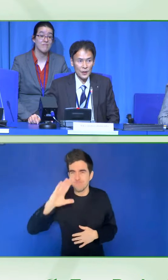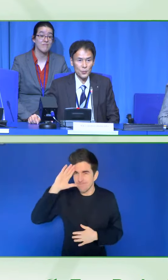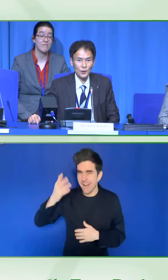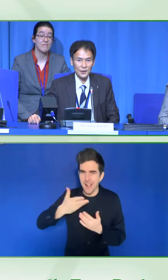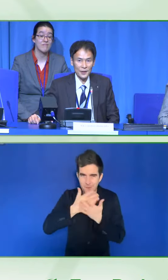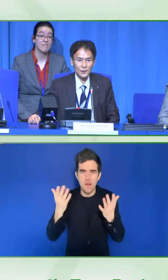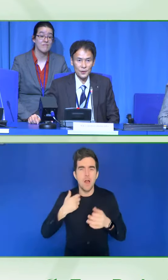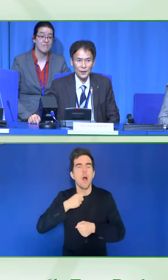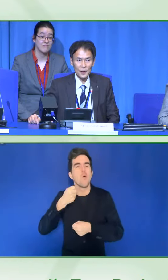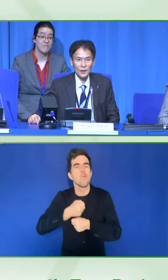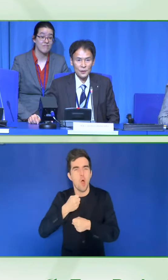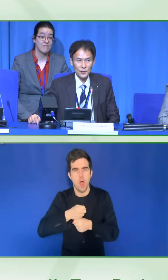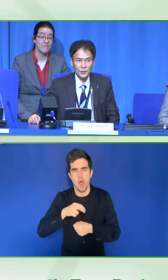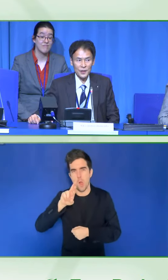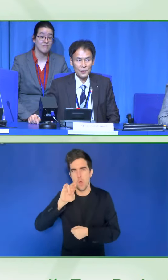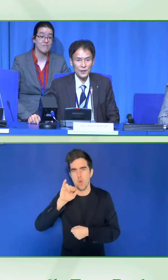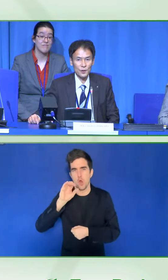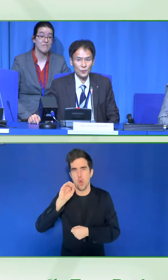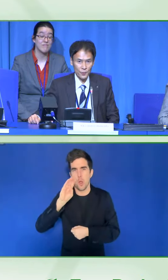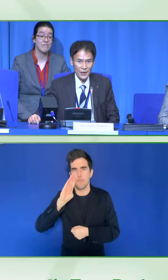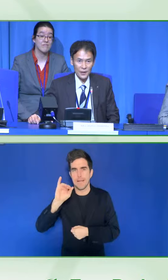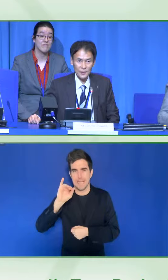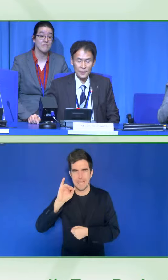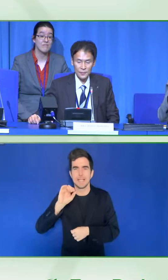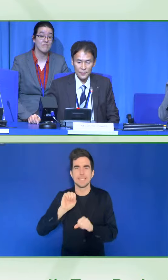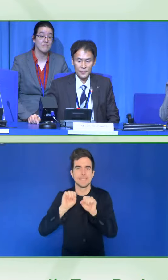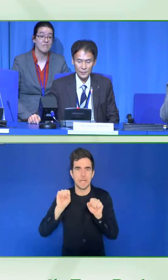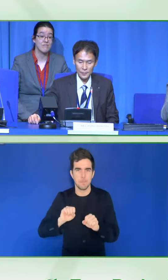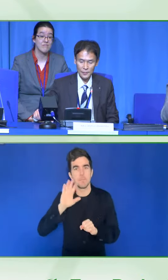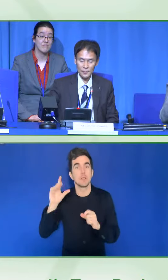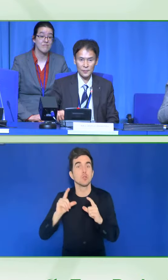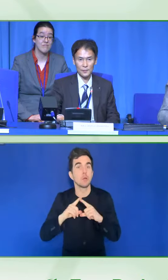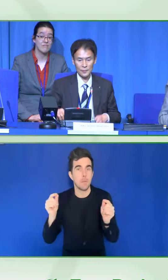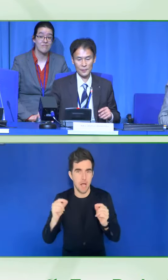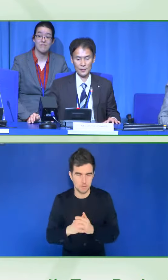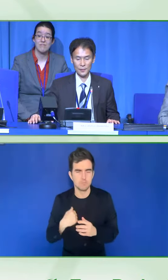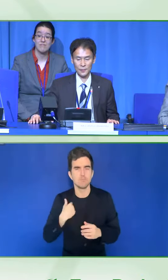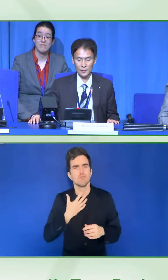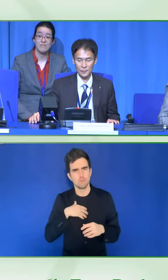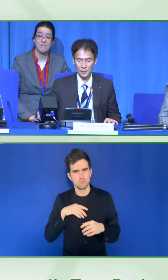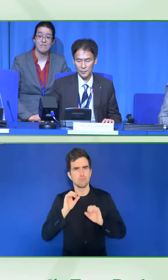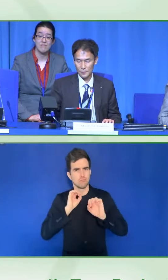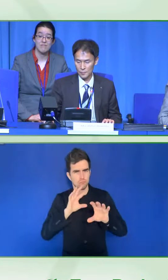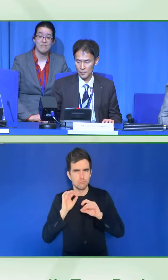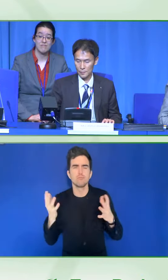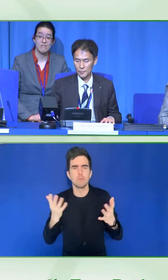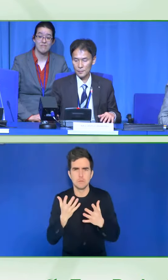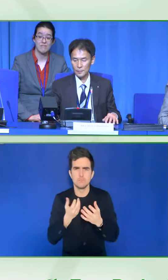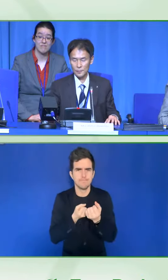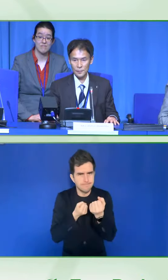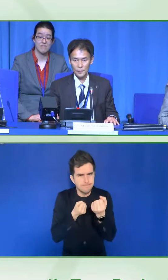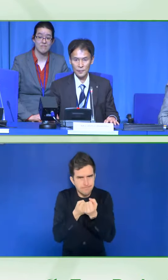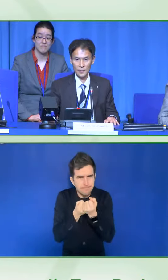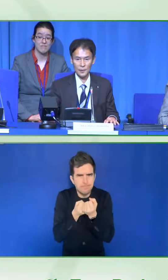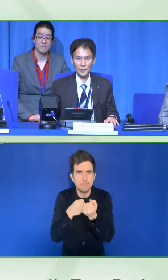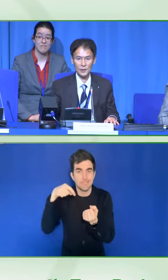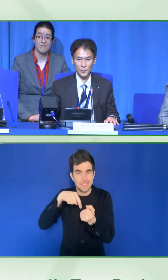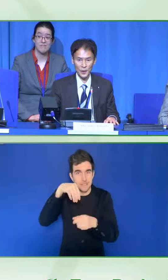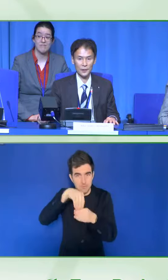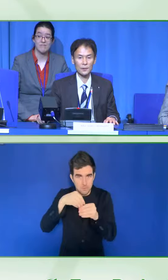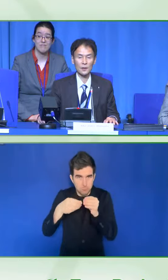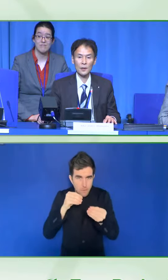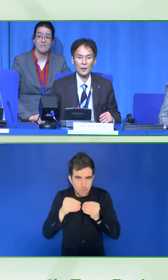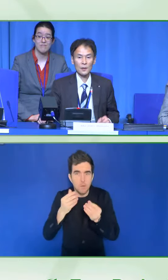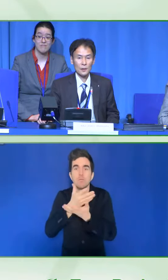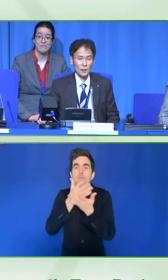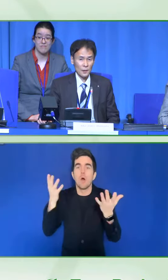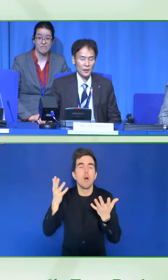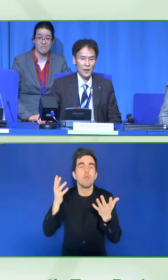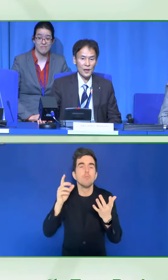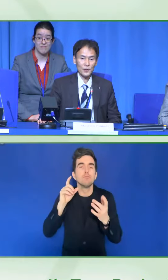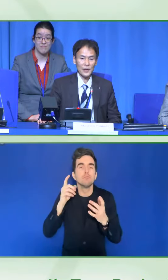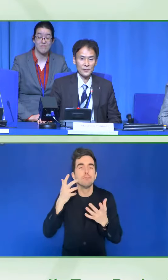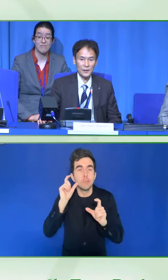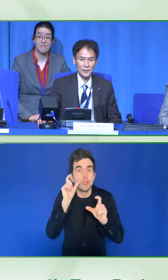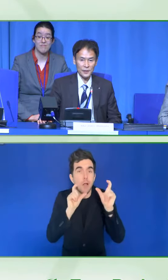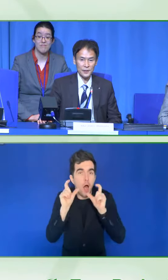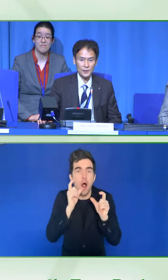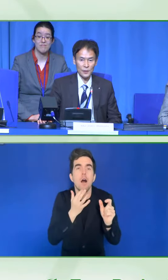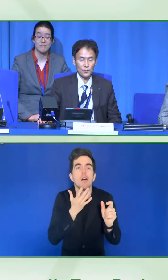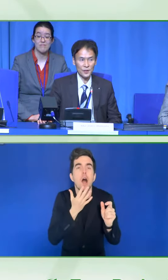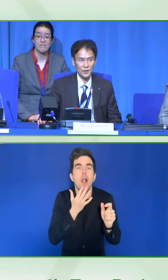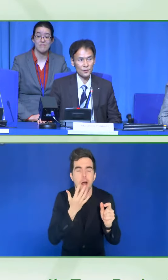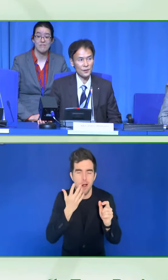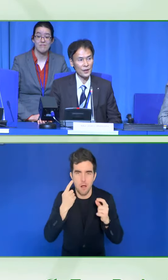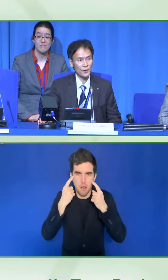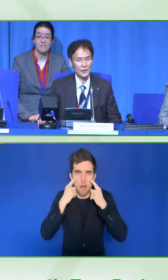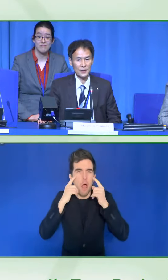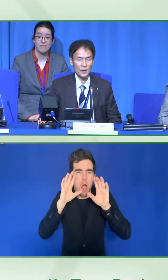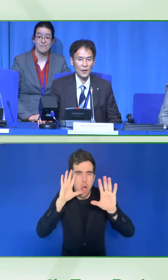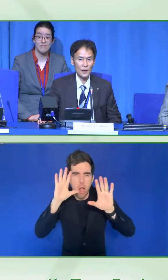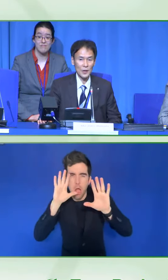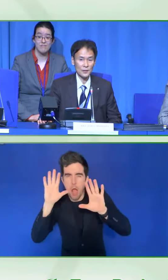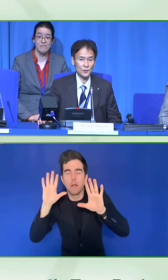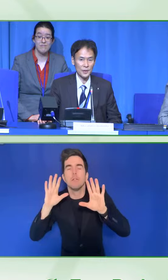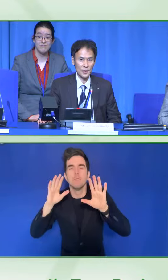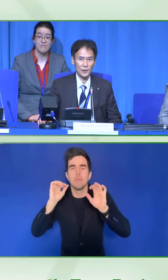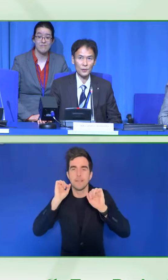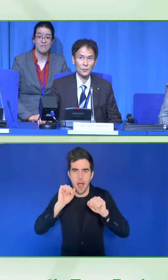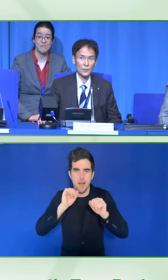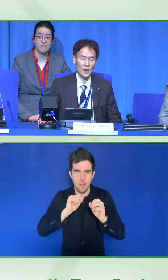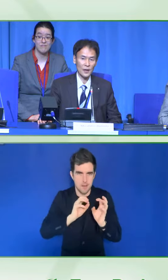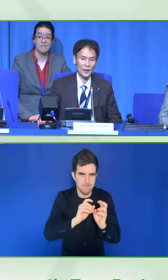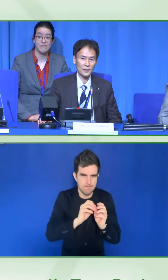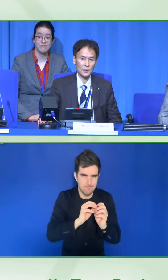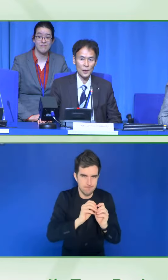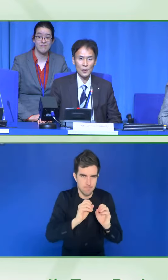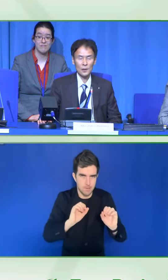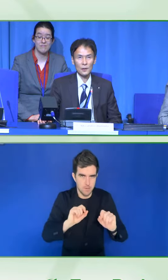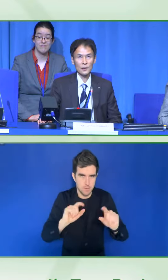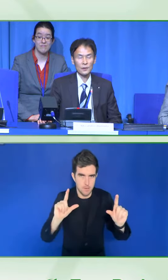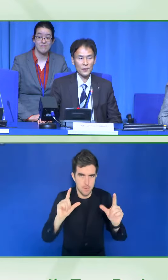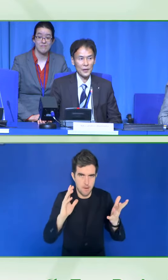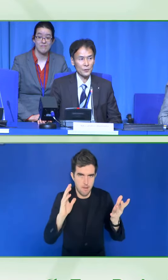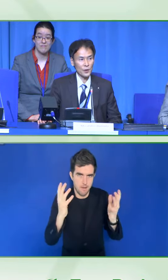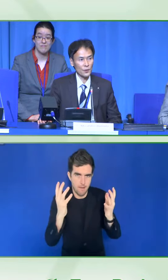We are kicking off with Masahiko Shimoda He already has fans in the audience!